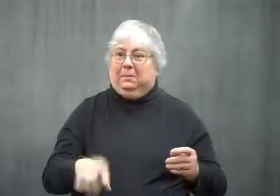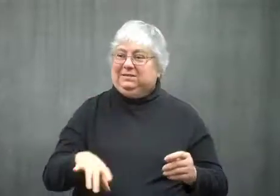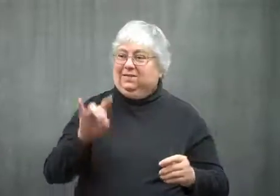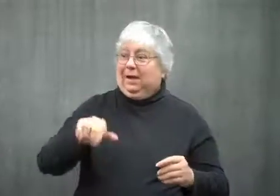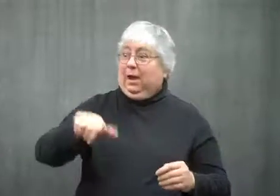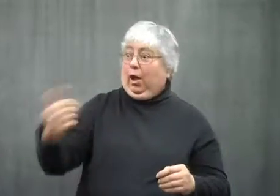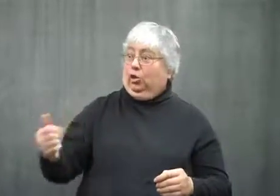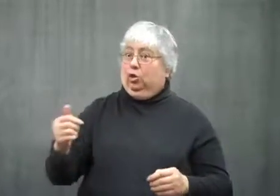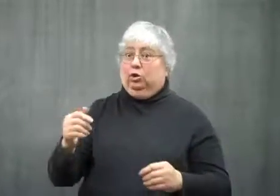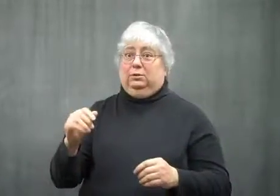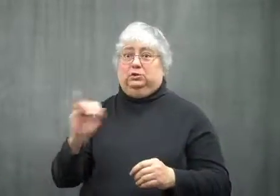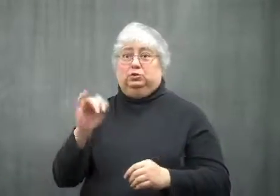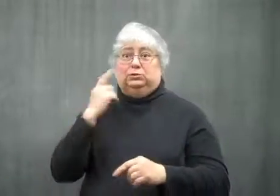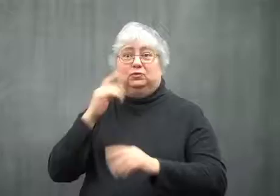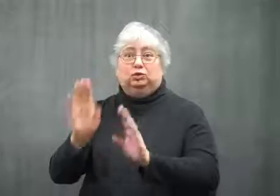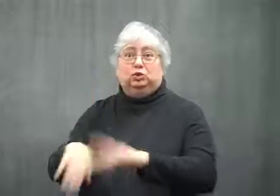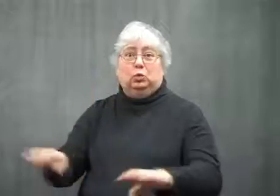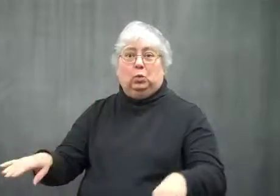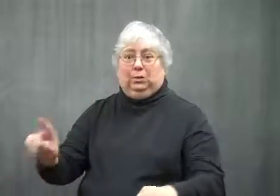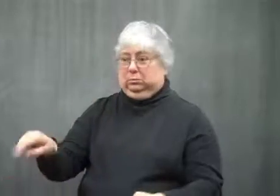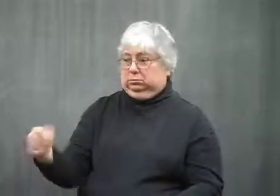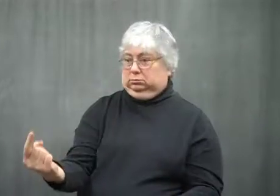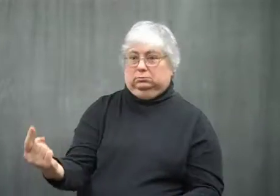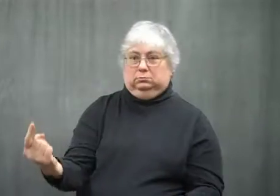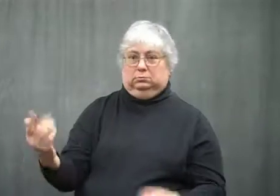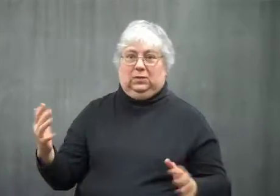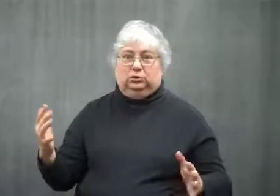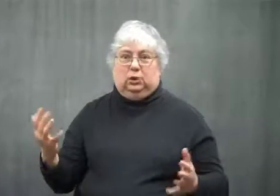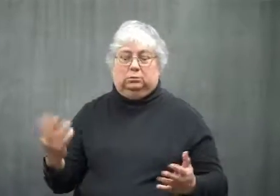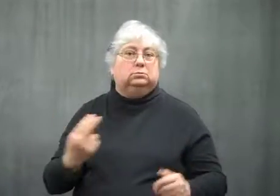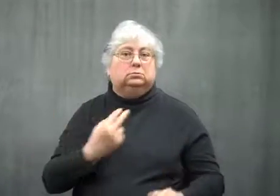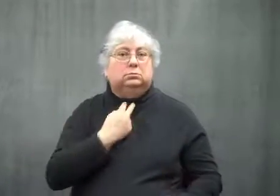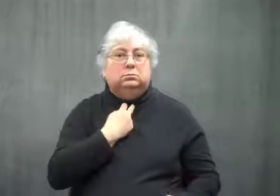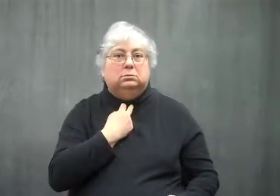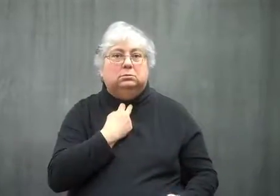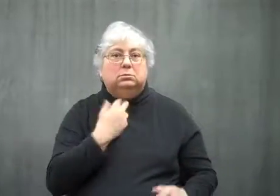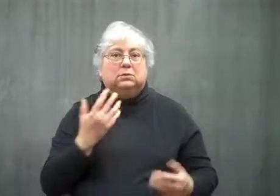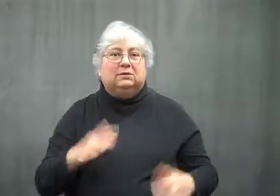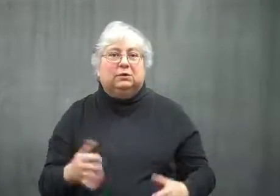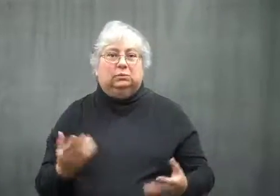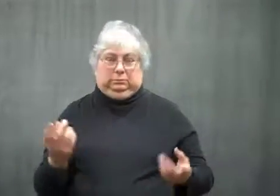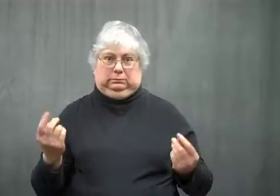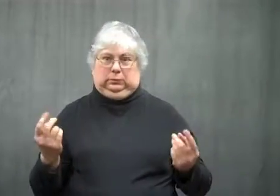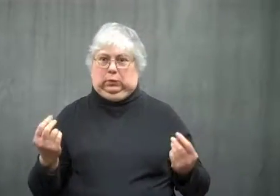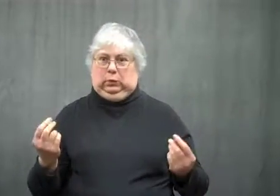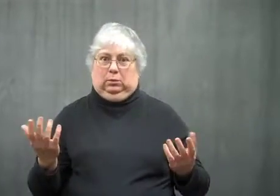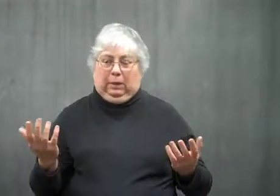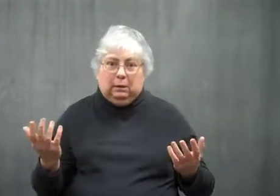They will have to get insurance to cover just the child, which they can't. So now what?